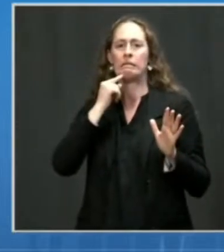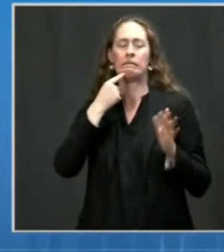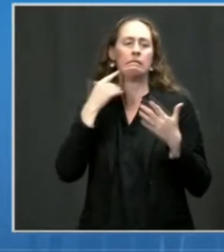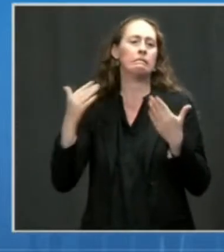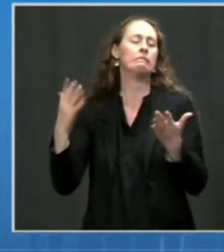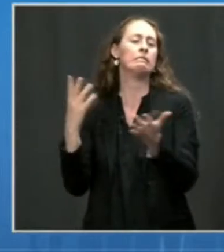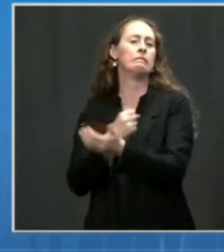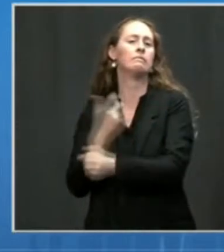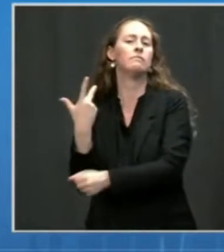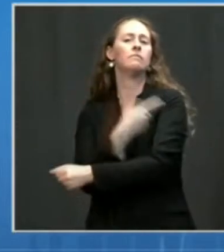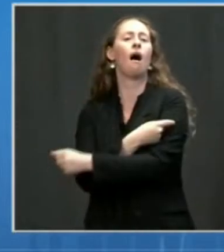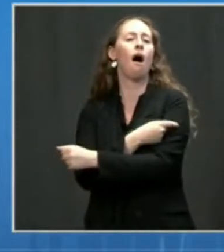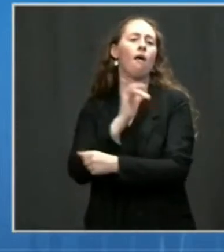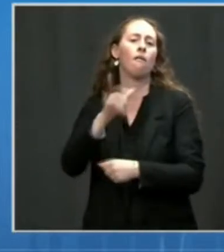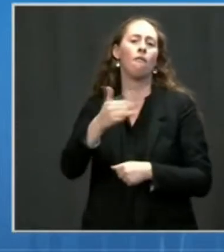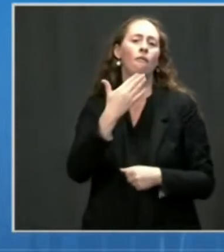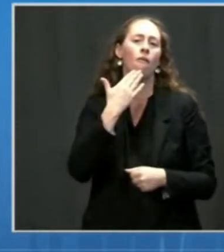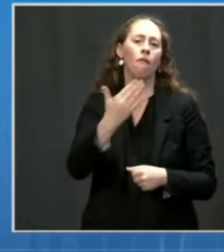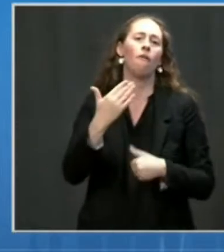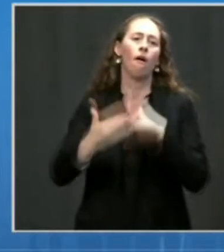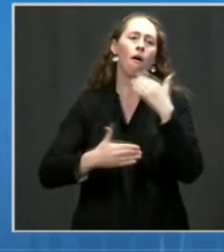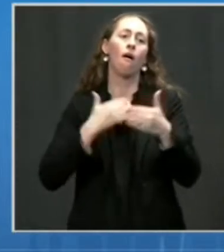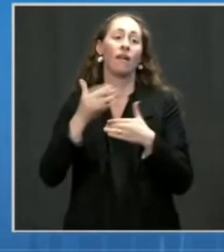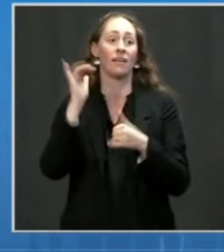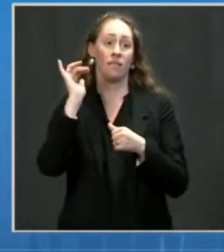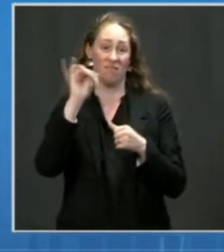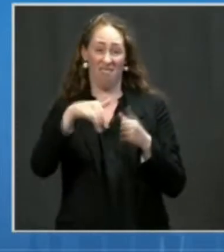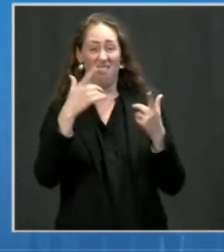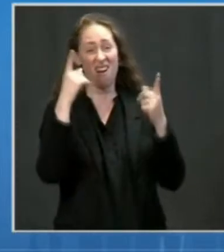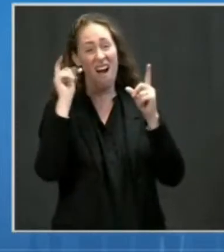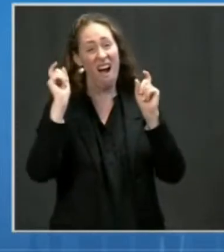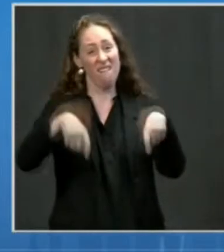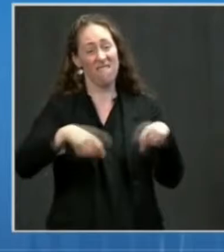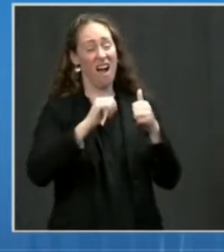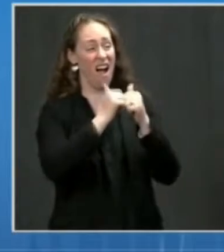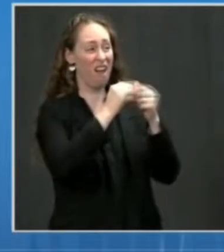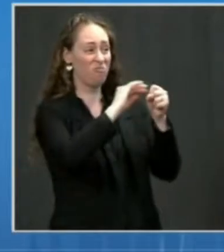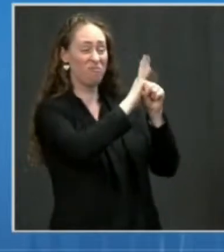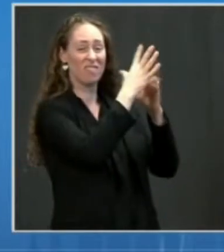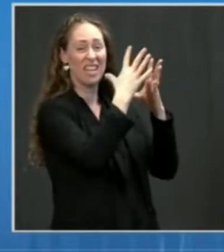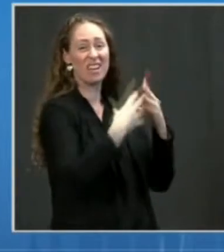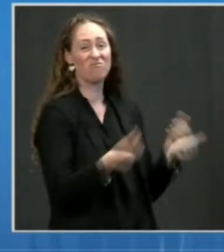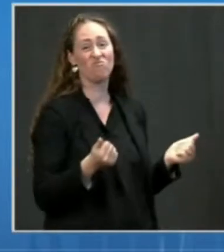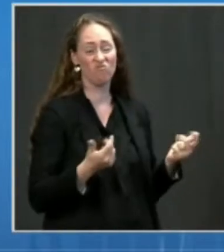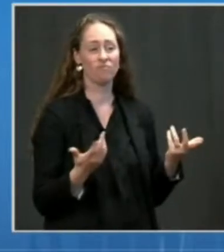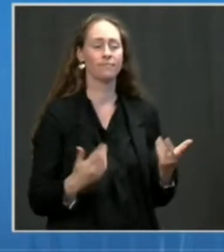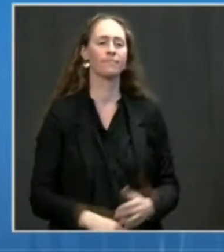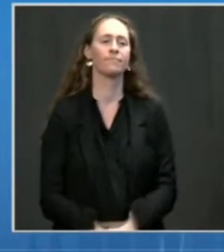AND IMPACT OF BEING UNVACCINATED AND RESPONDING